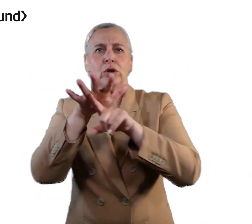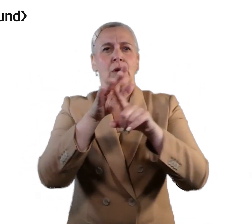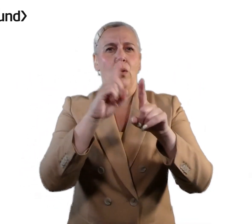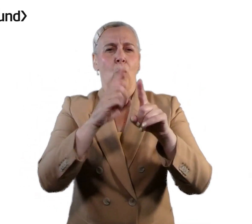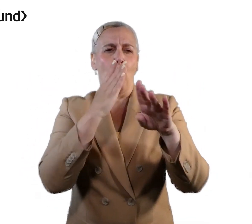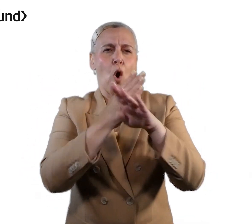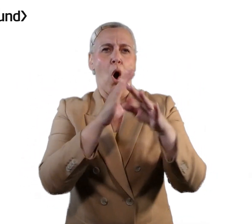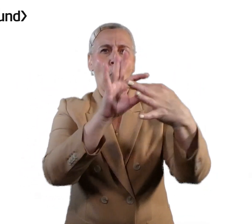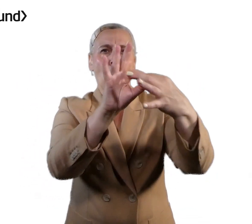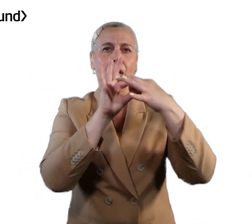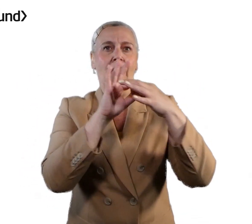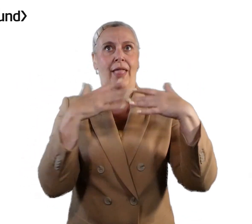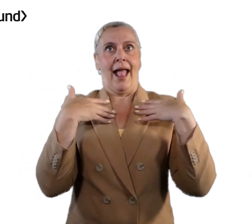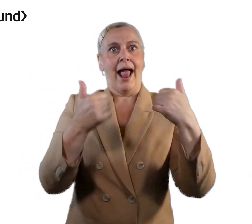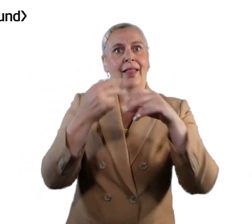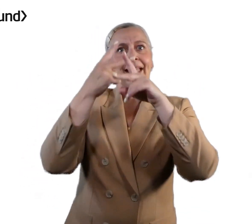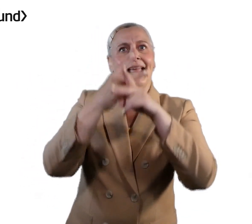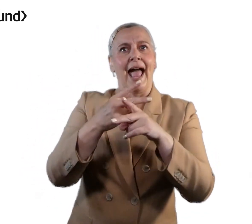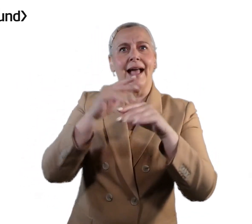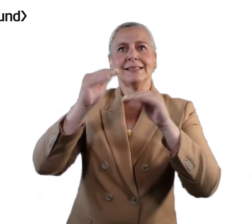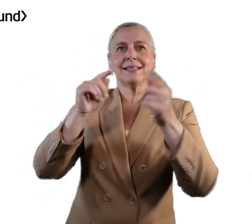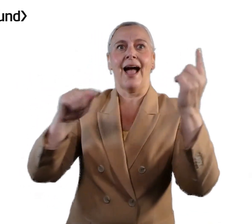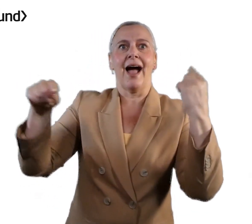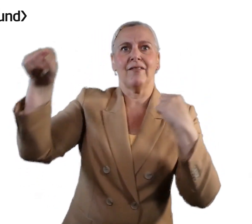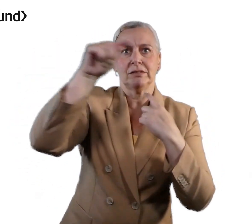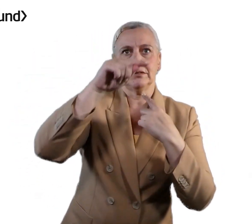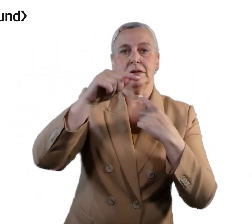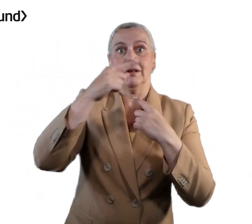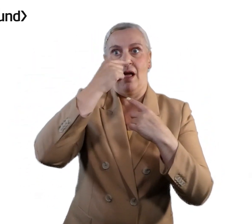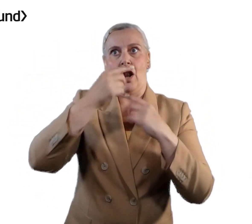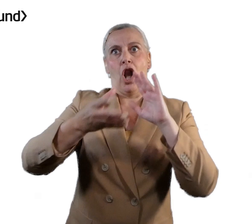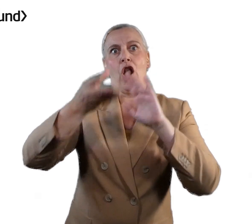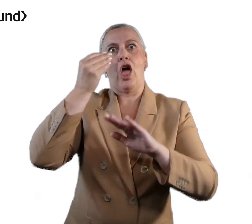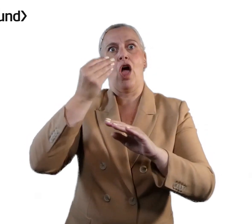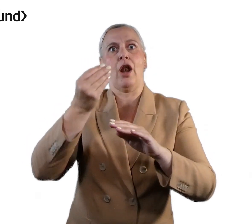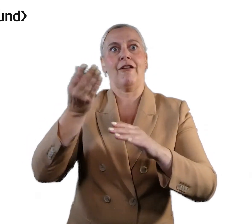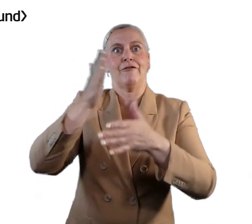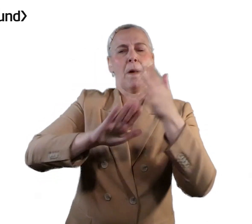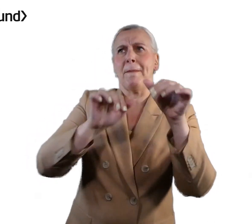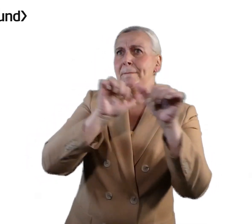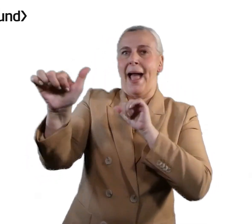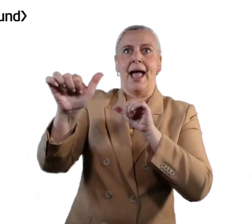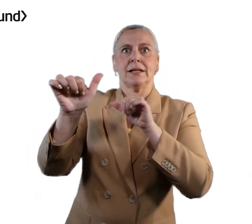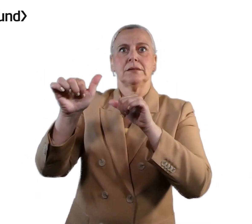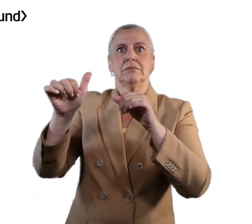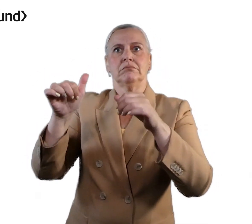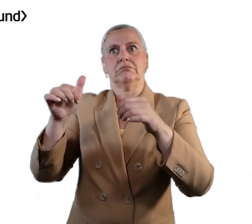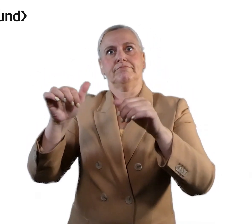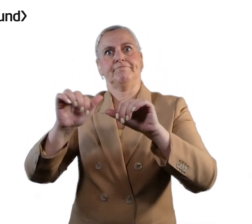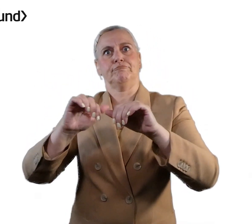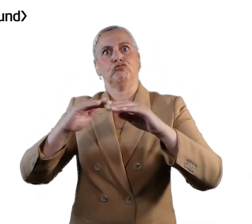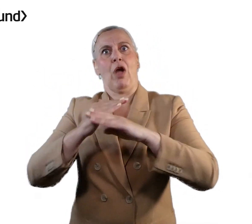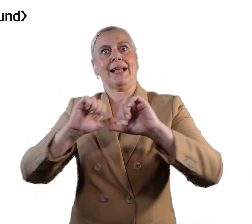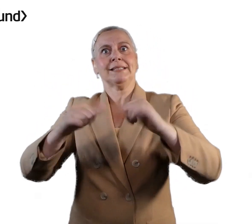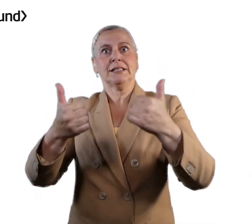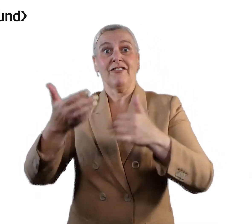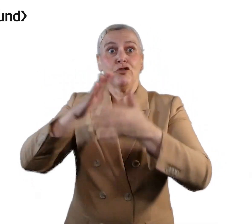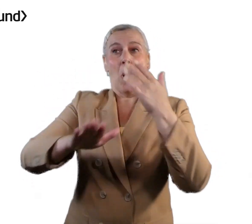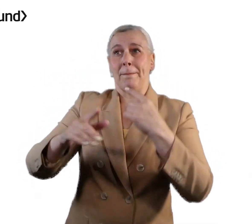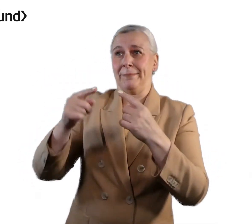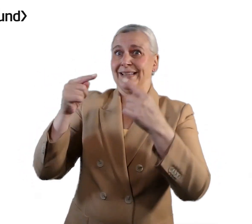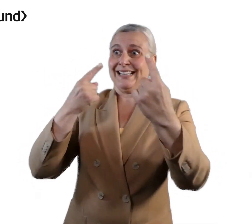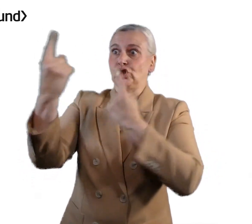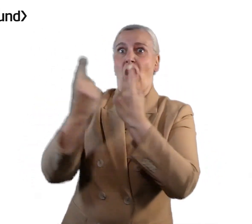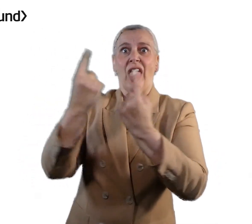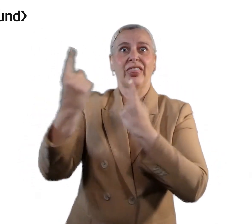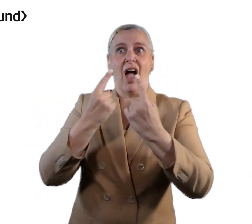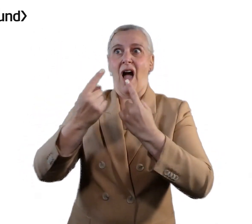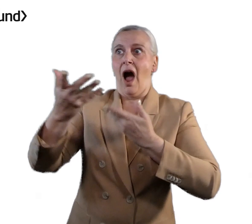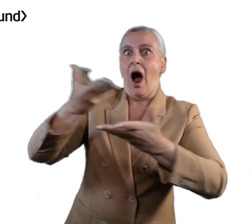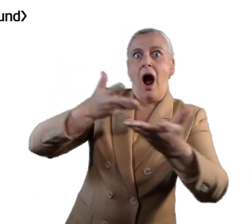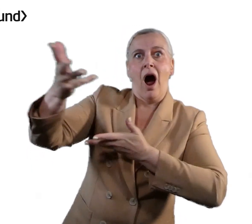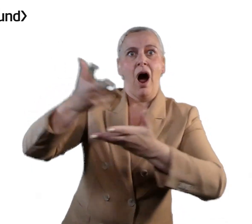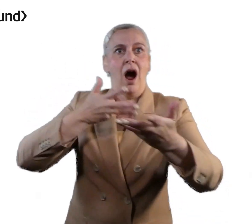with health and care services and can learn from best practice and from each other.